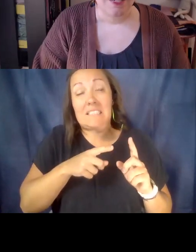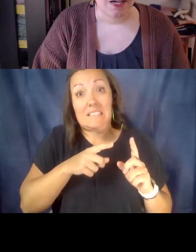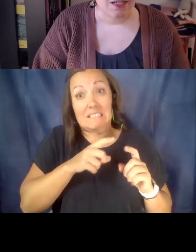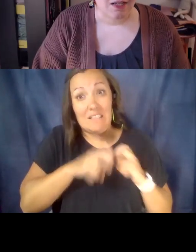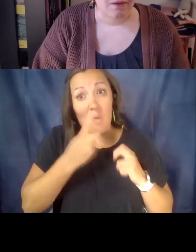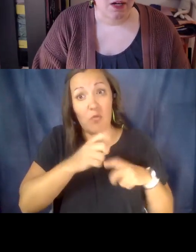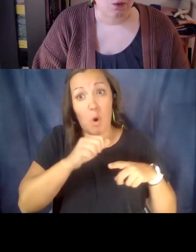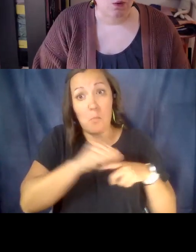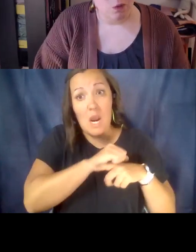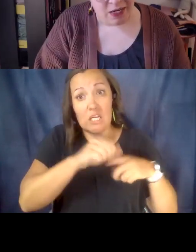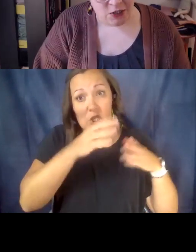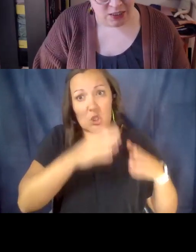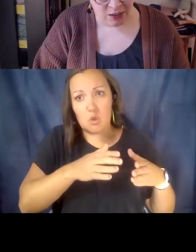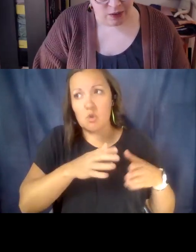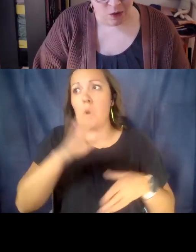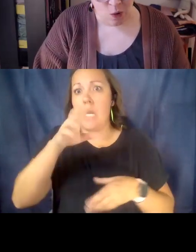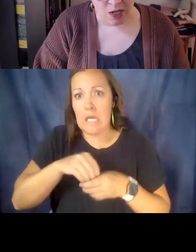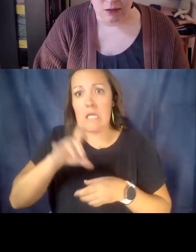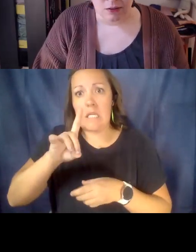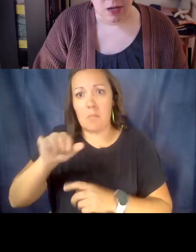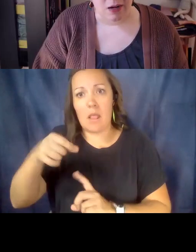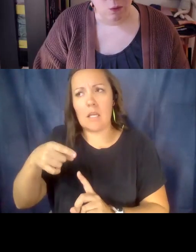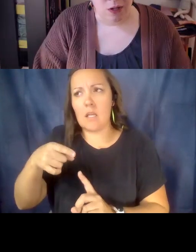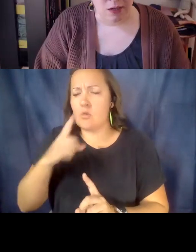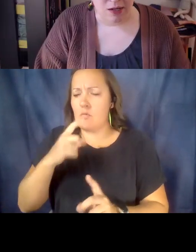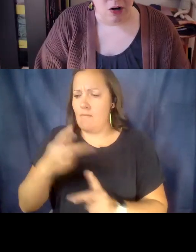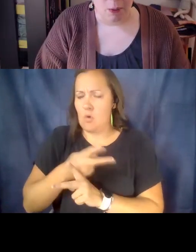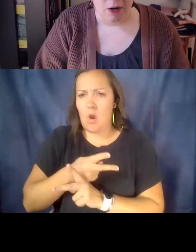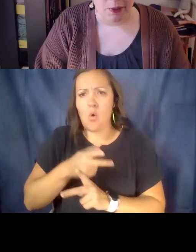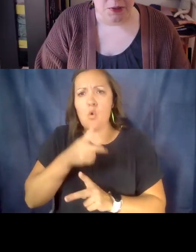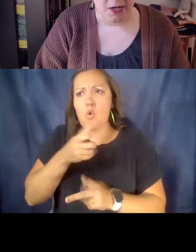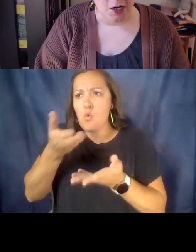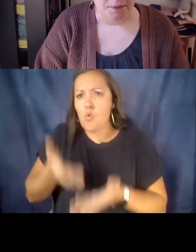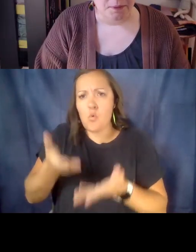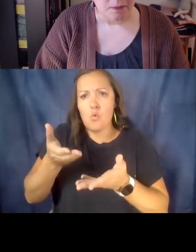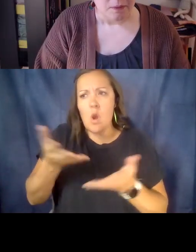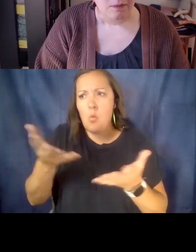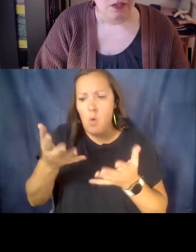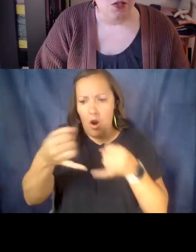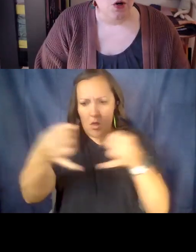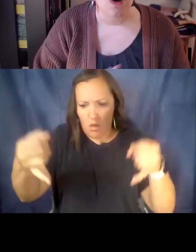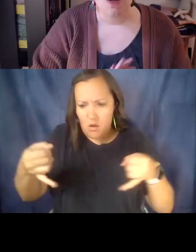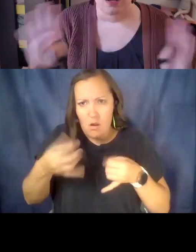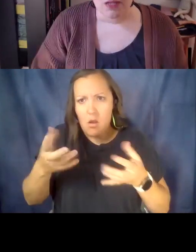give a sense of like, who am I actually dealing with and what are our parameters here? So I will